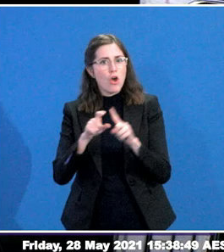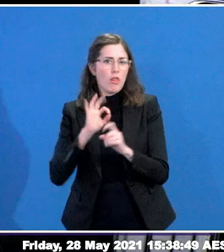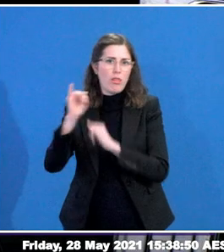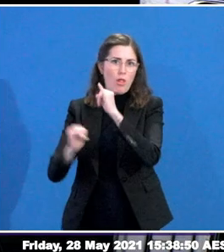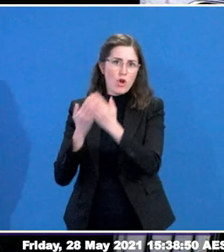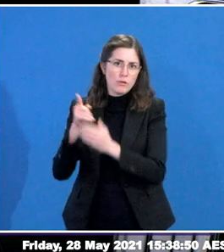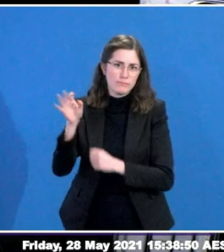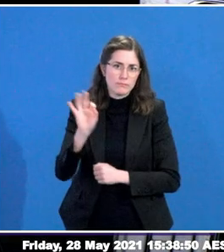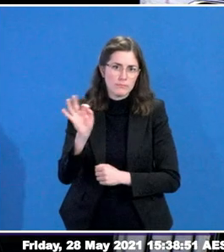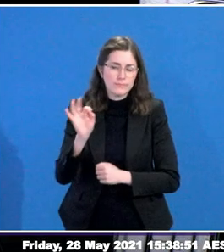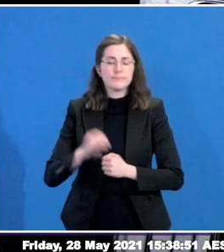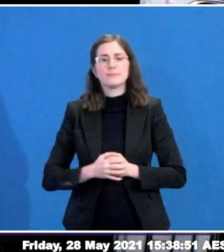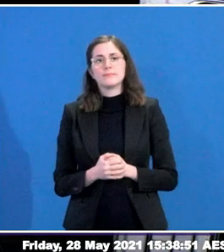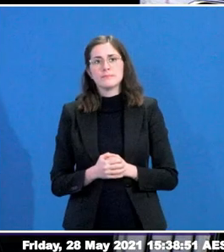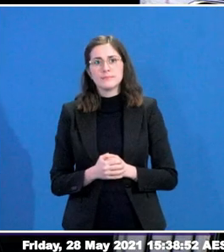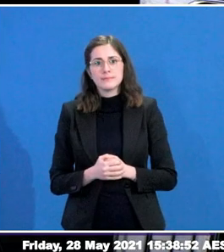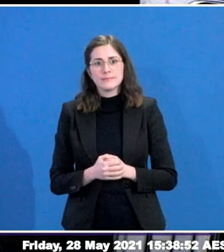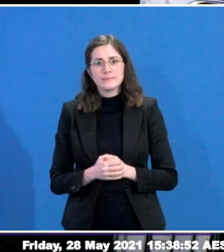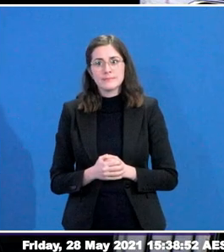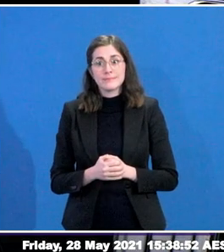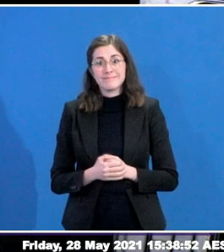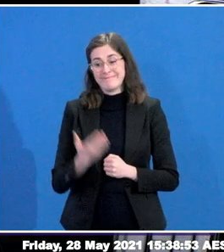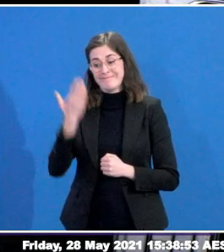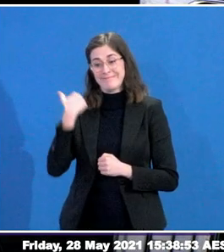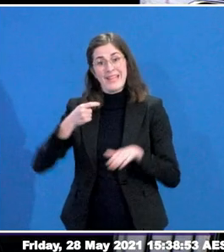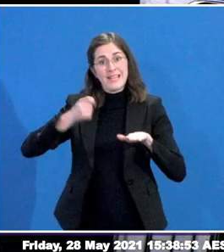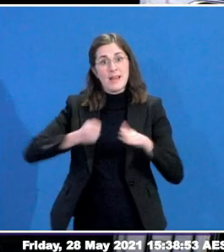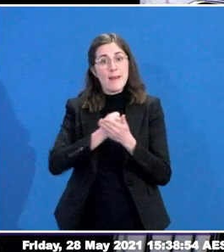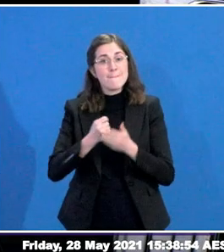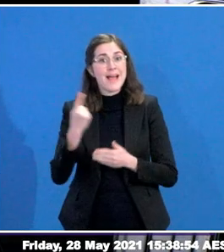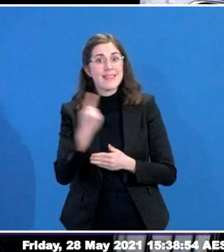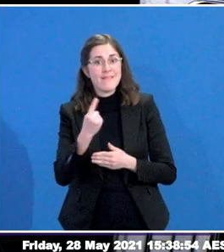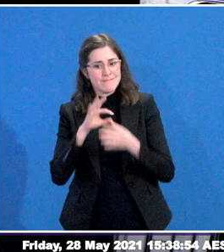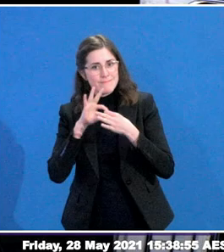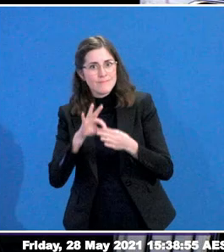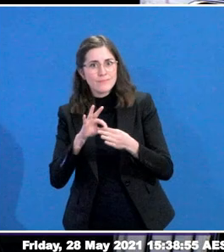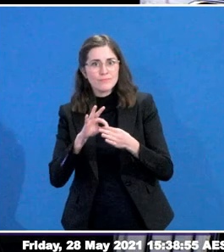My point is a different one; at Public hearing 11 on criminal justice, and our